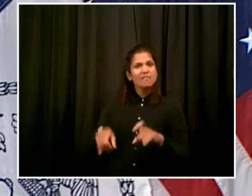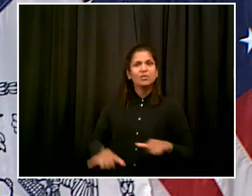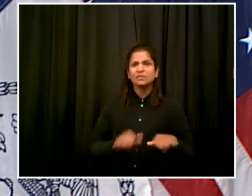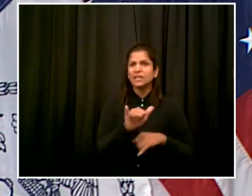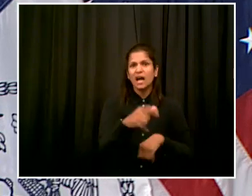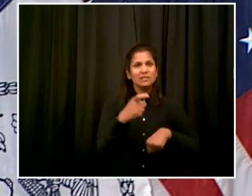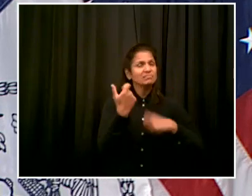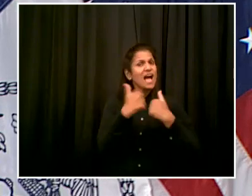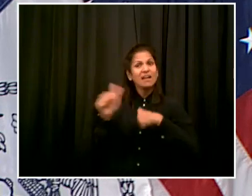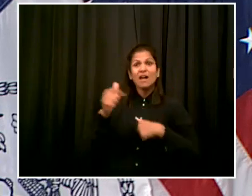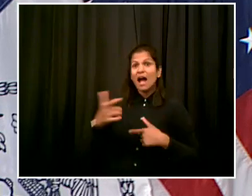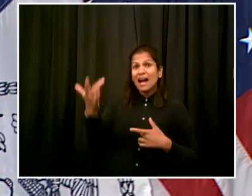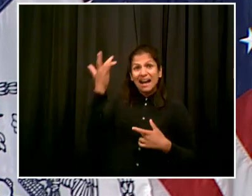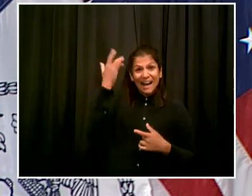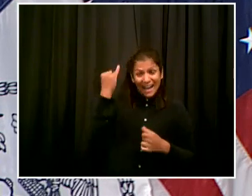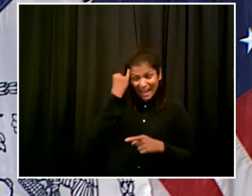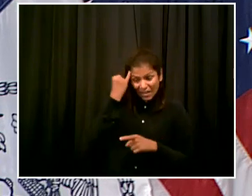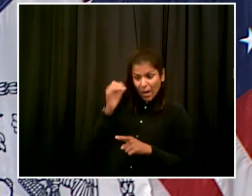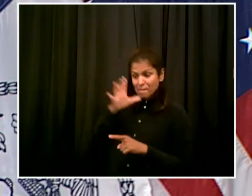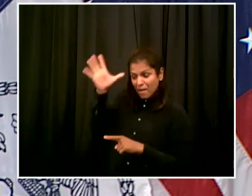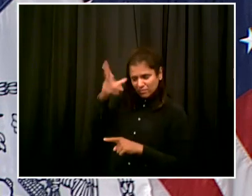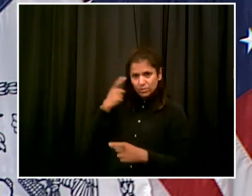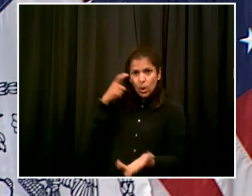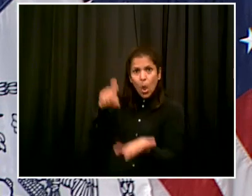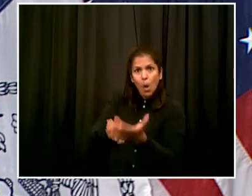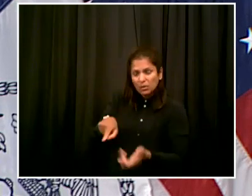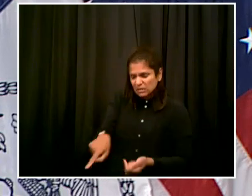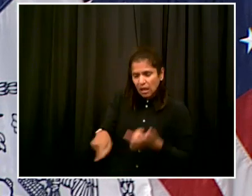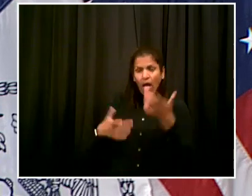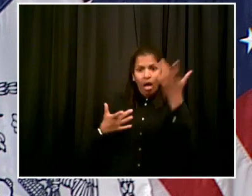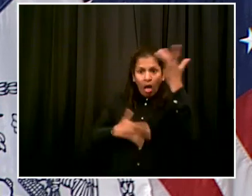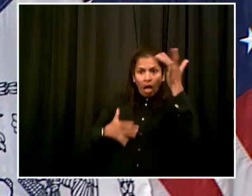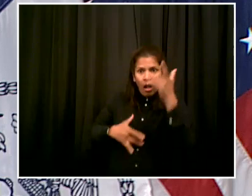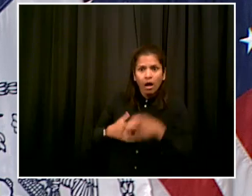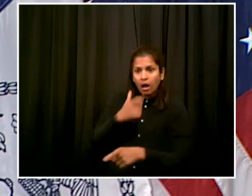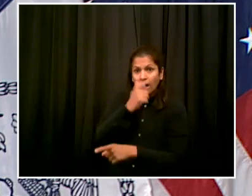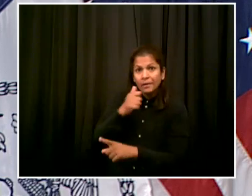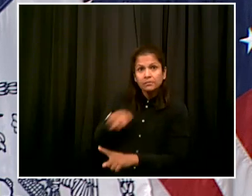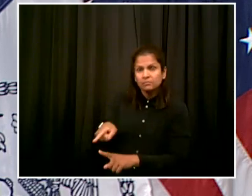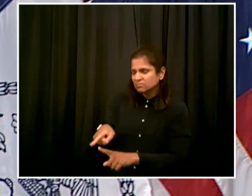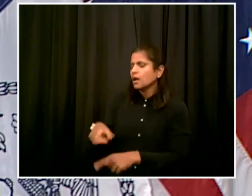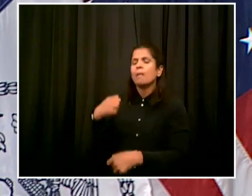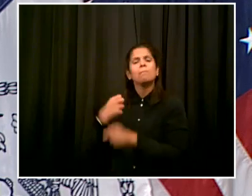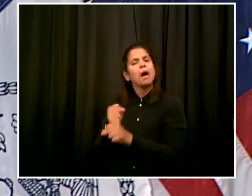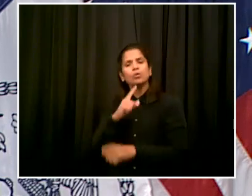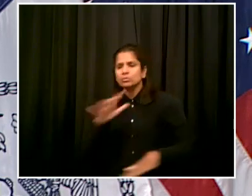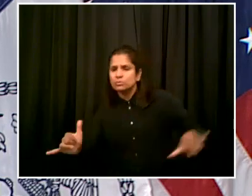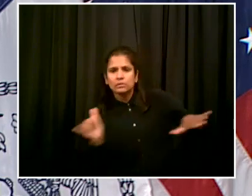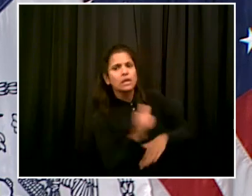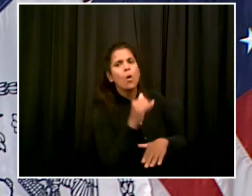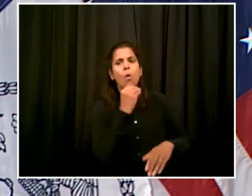VIRUS? YES. WE INSIST. AS A PARENT, I WOULD ABIDE BY